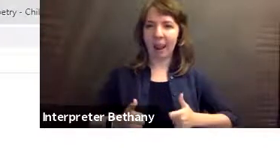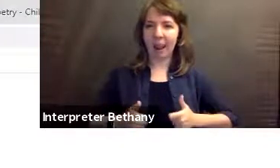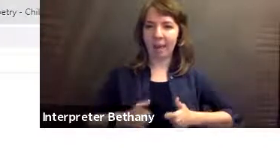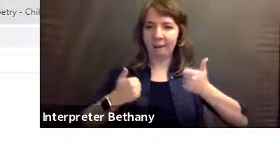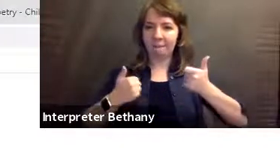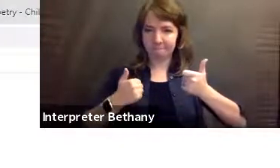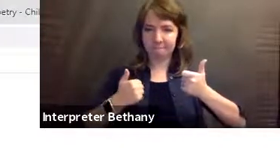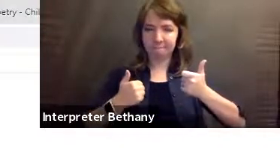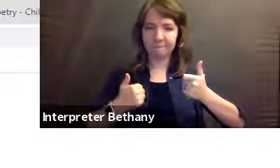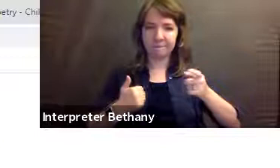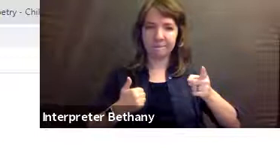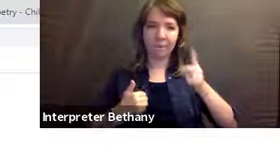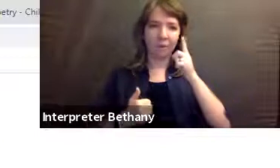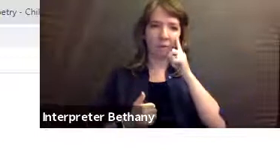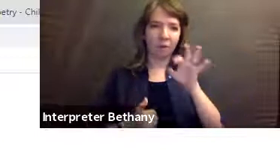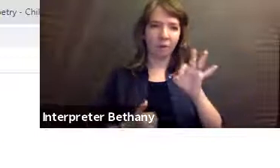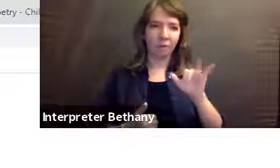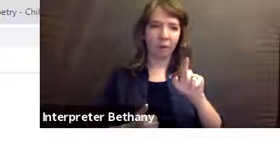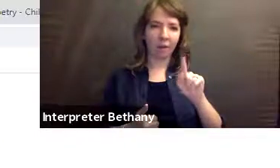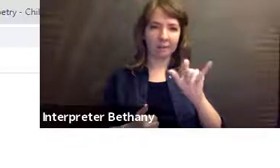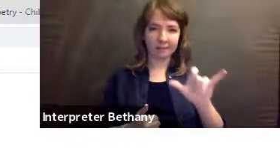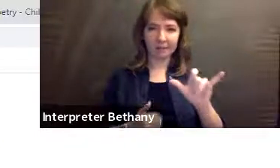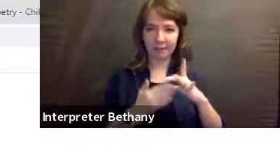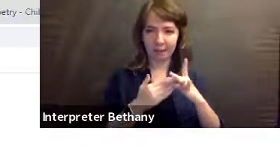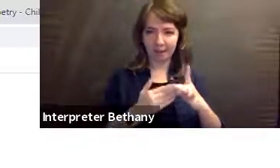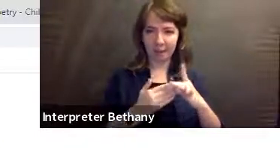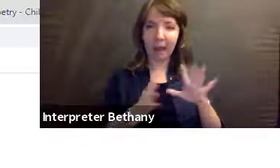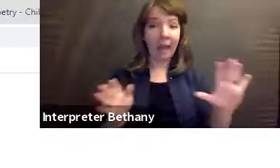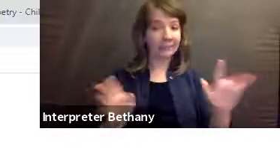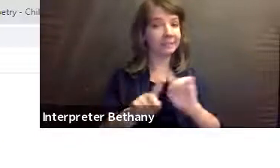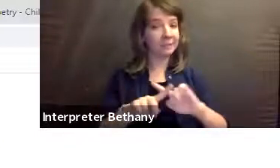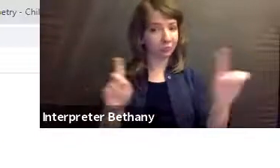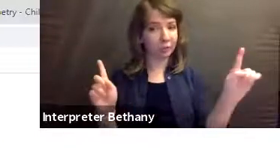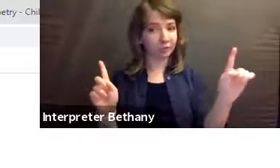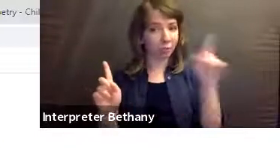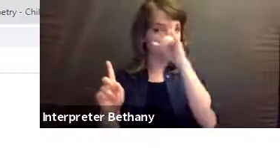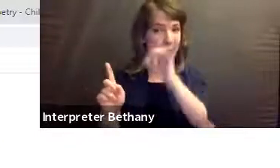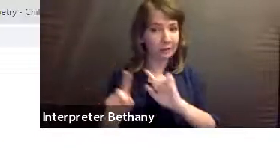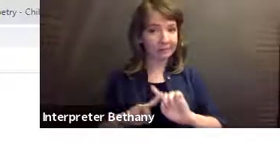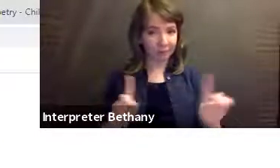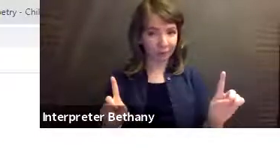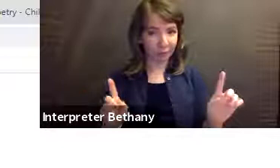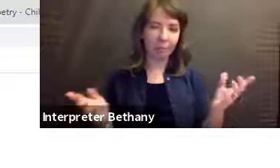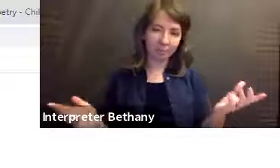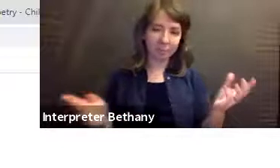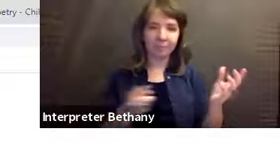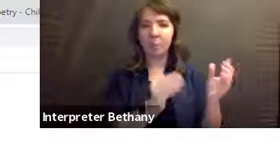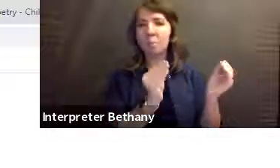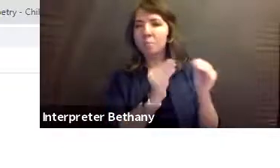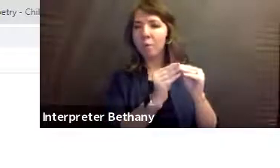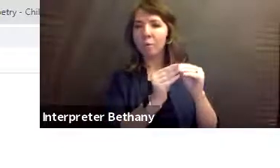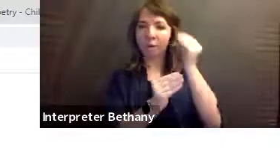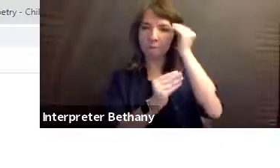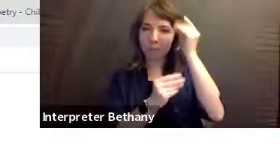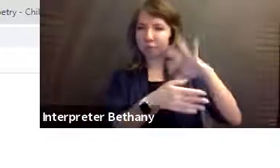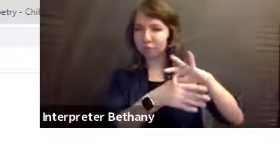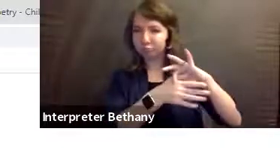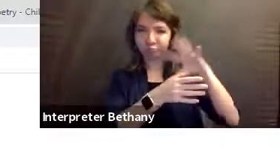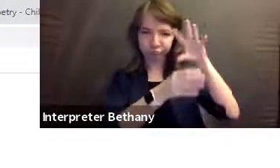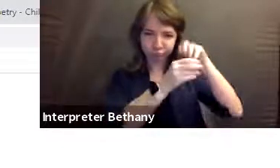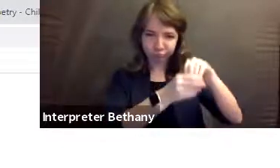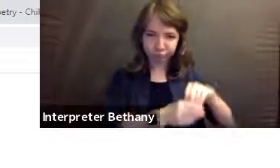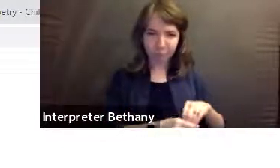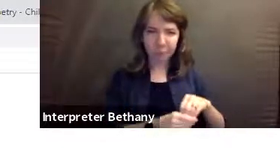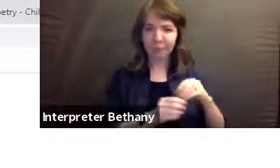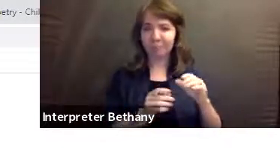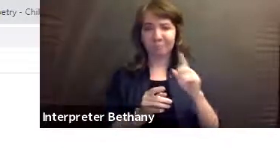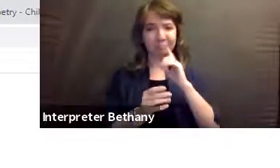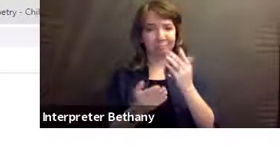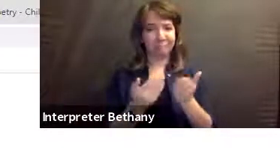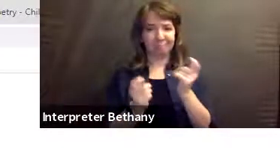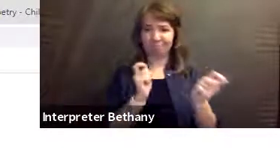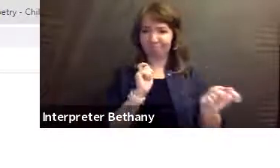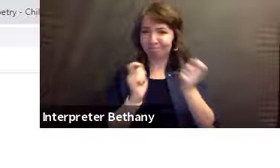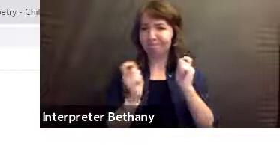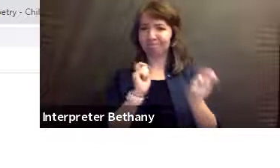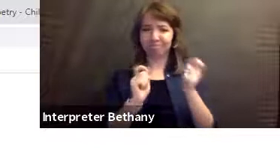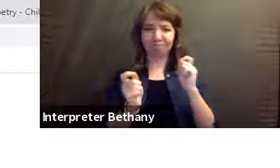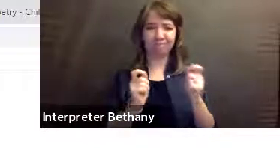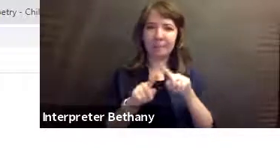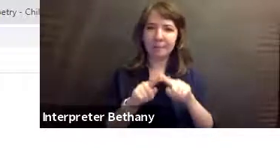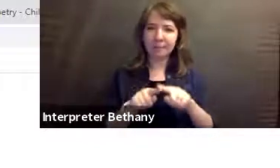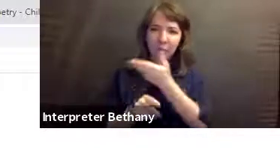Linda Kobashigawa: And again, it's a very different layout. But this is just because we have more information in there. And so we can really customize the guide to however it is going to flow best for students.